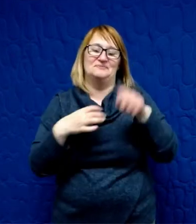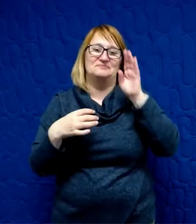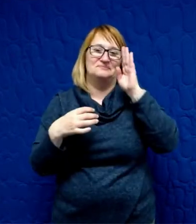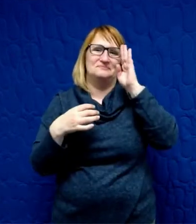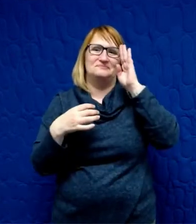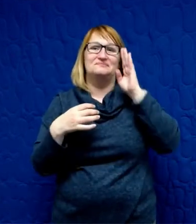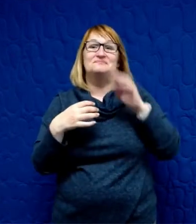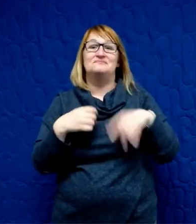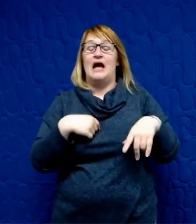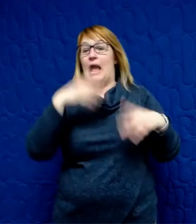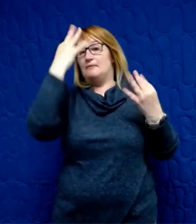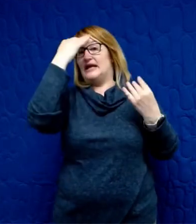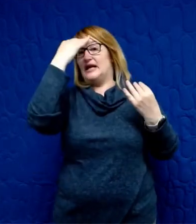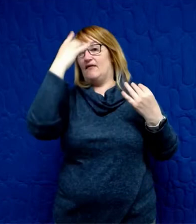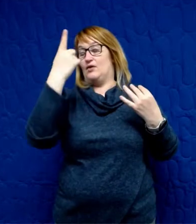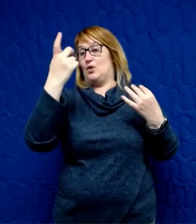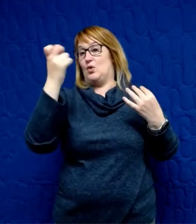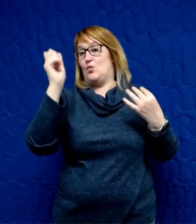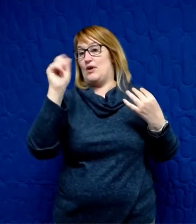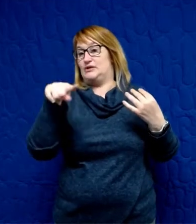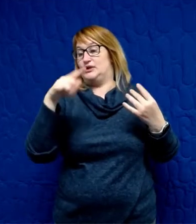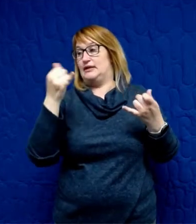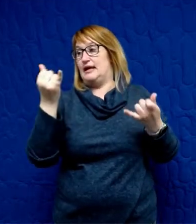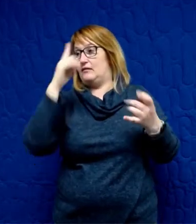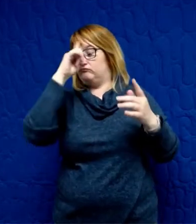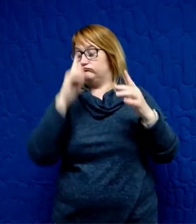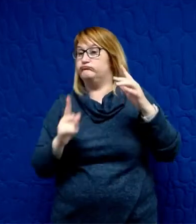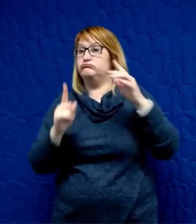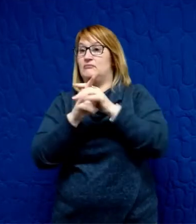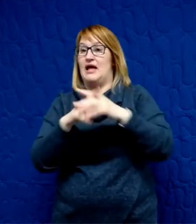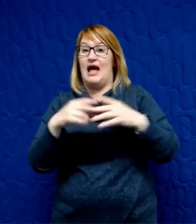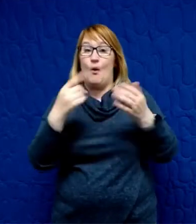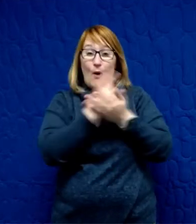So I'm thinking of this question now like "oh no we only have one week left